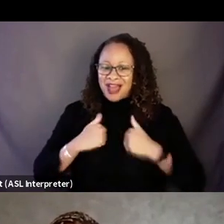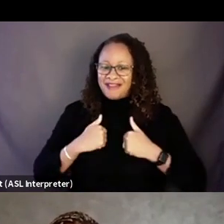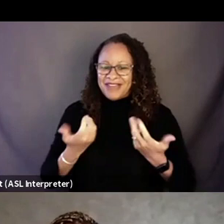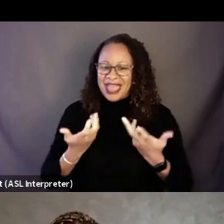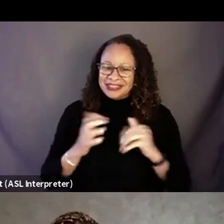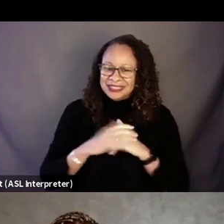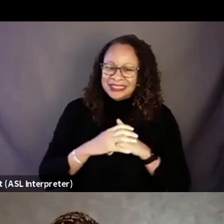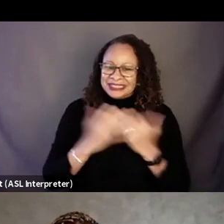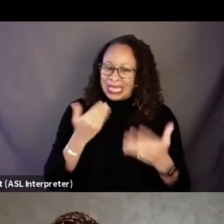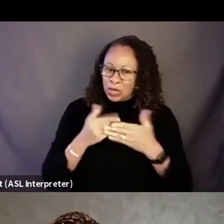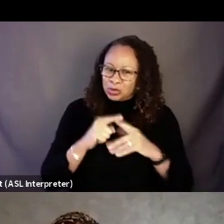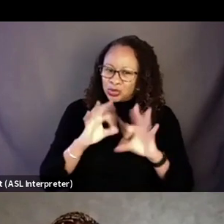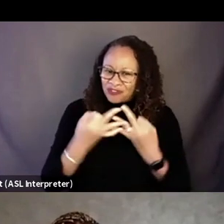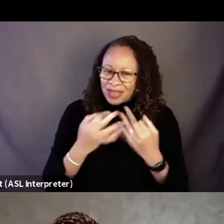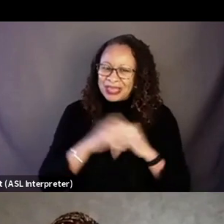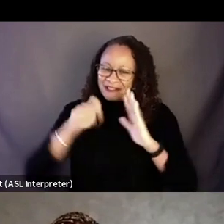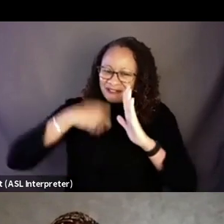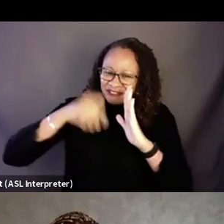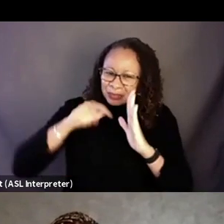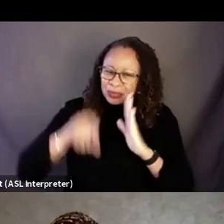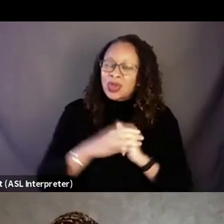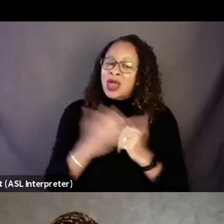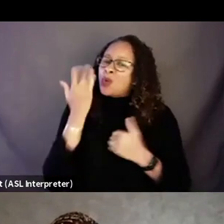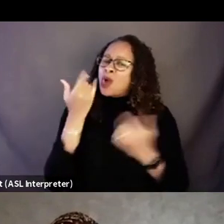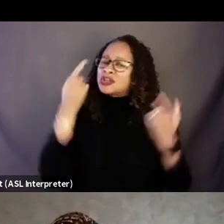Why did you agree to that? And what did you hope would come out of it?